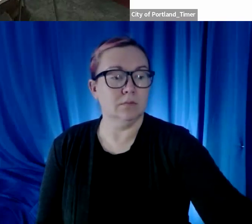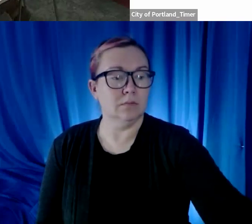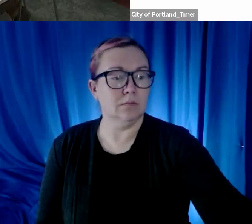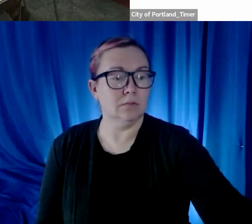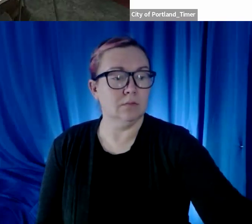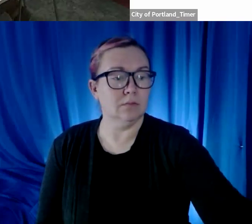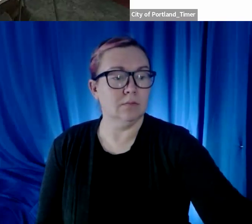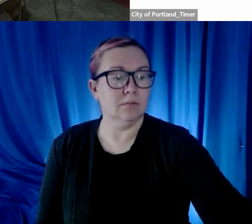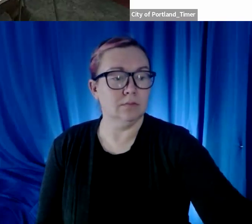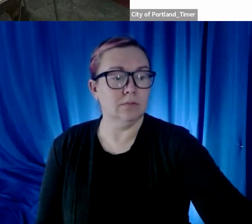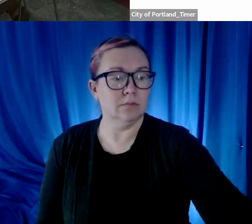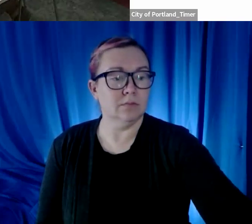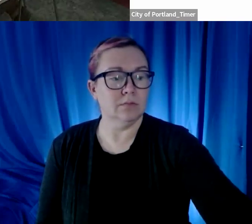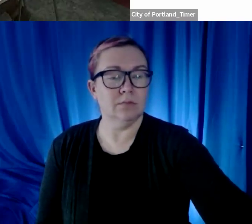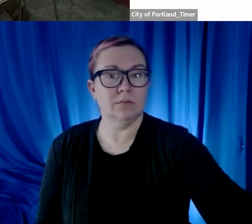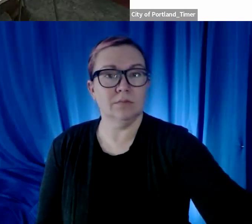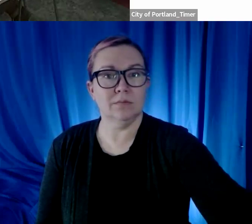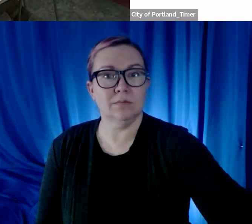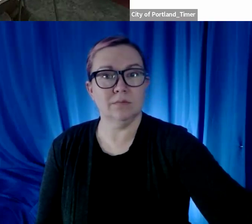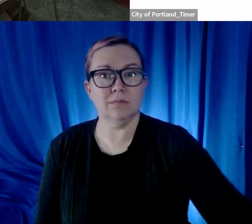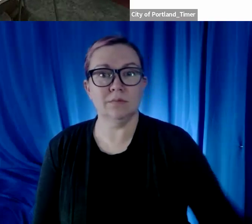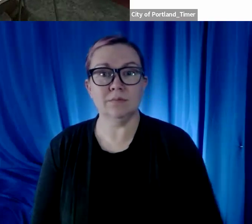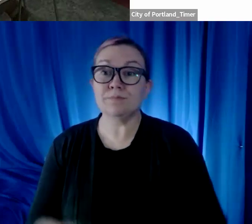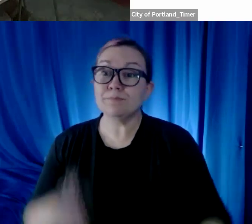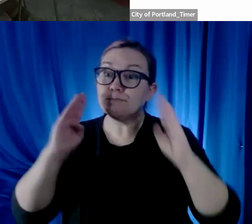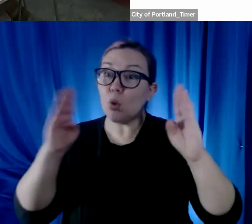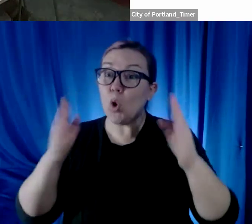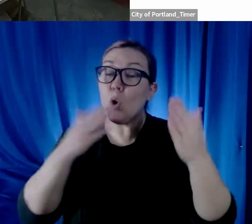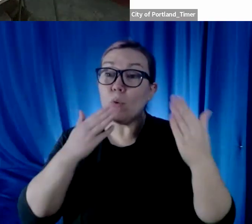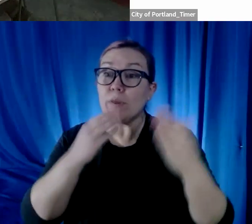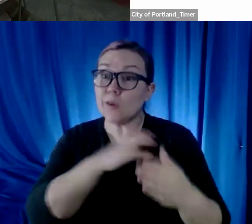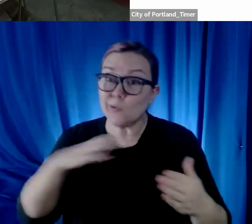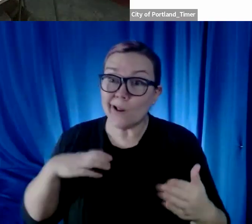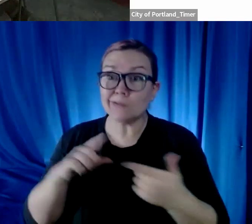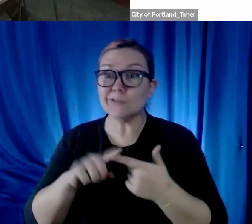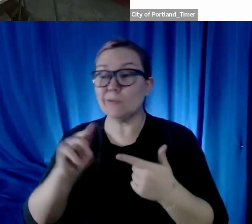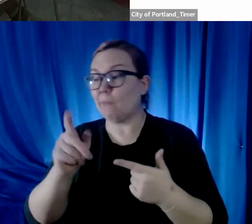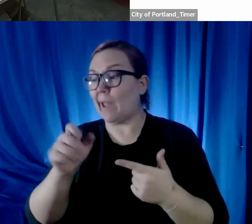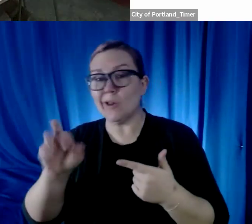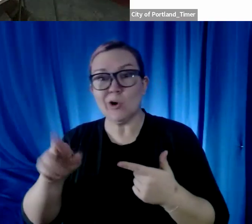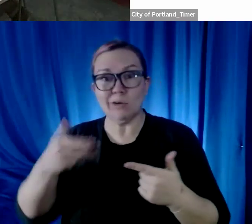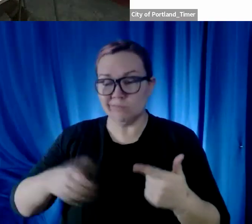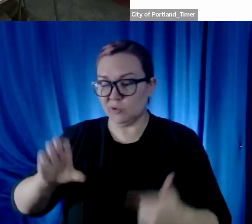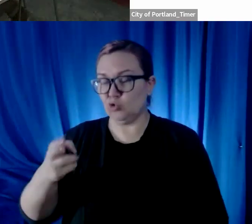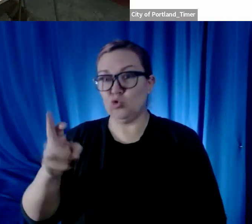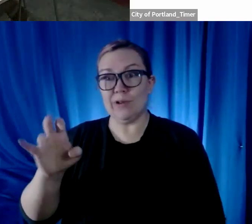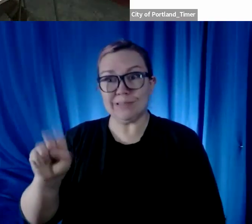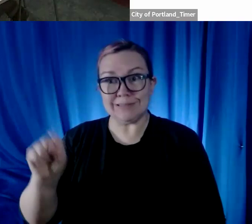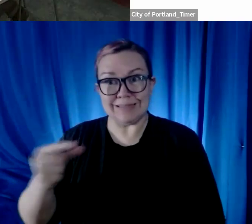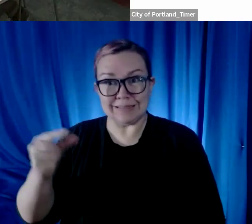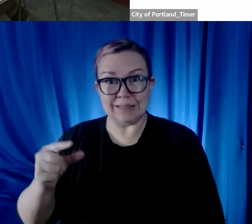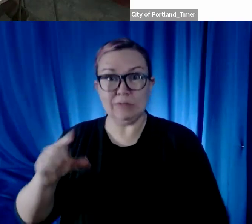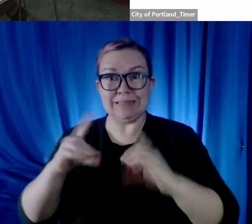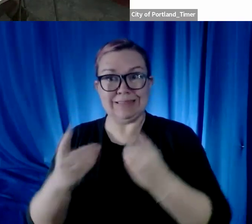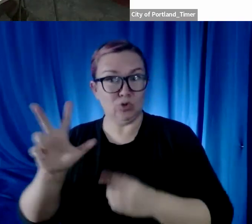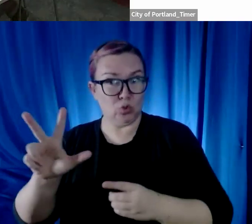Hello? Greetings. Thank you, counselors and Mayor Wilson for being here. I'm Chris Gustafson, District 3 resident renter, he, him pronouns.